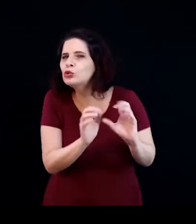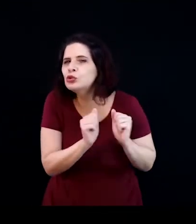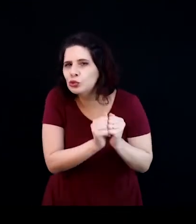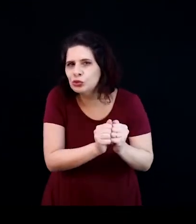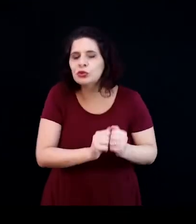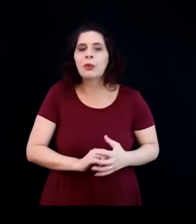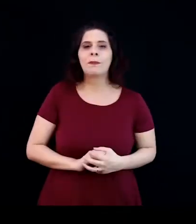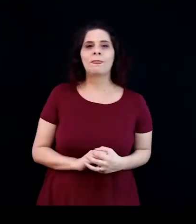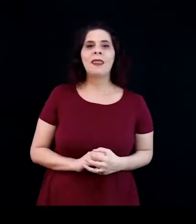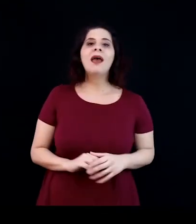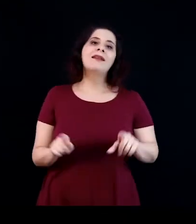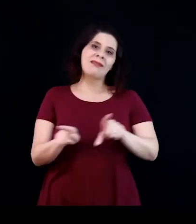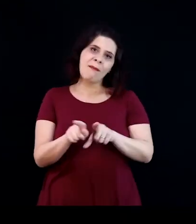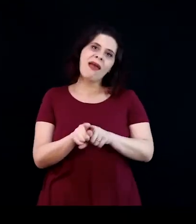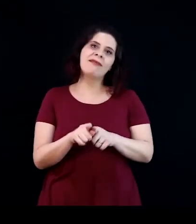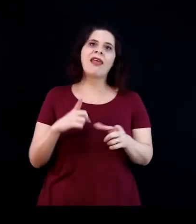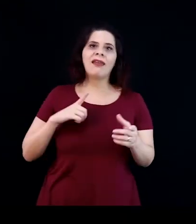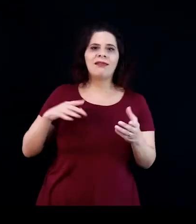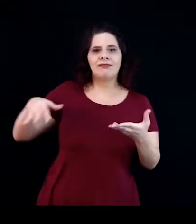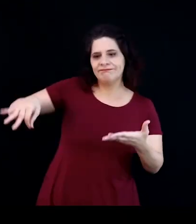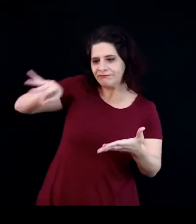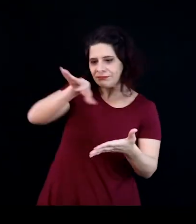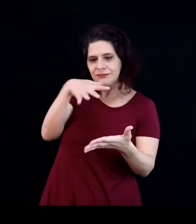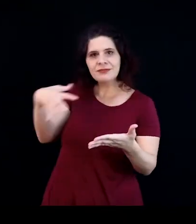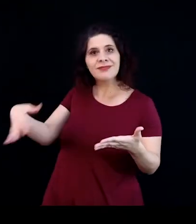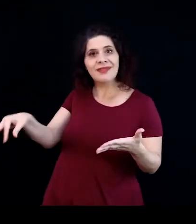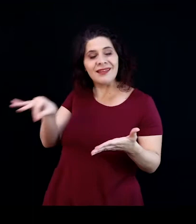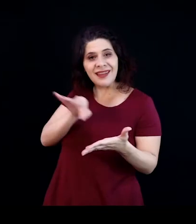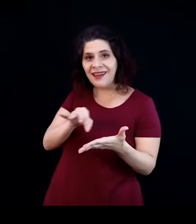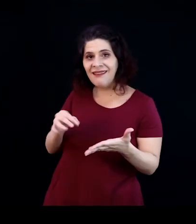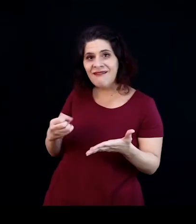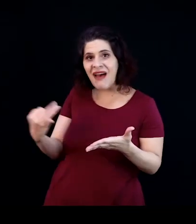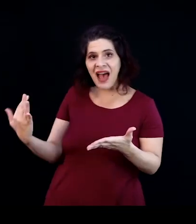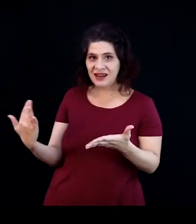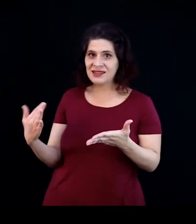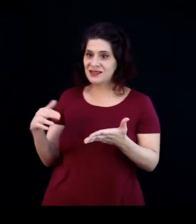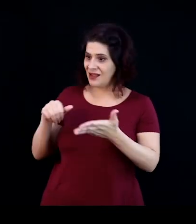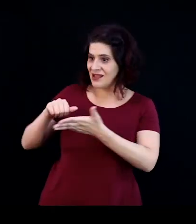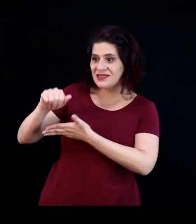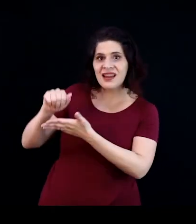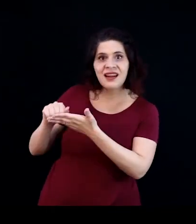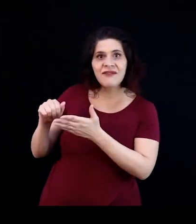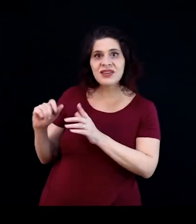And then there is a series of prints that